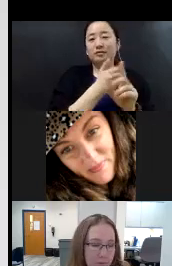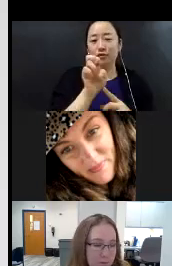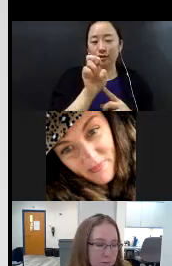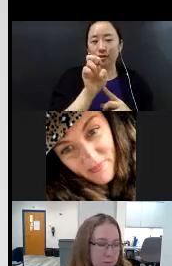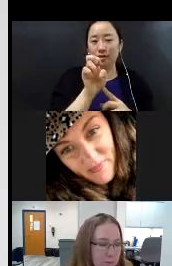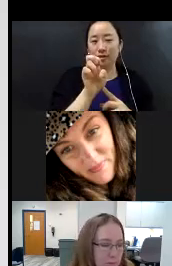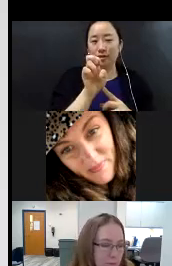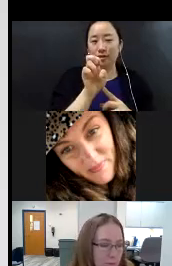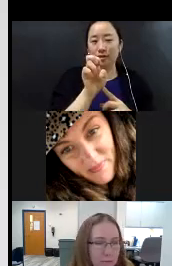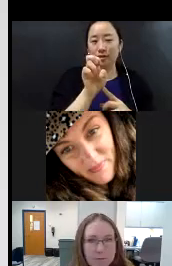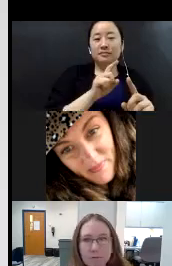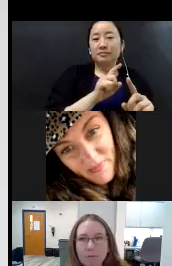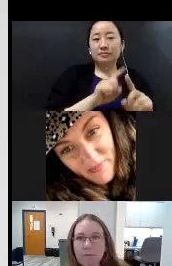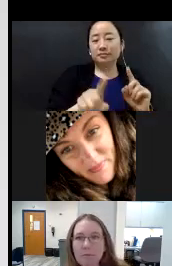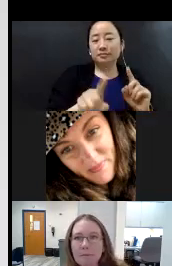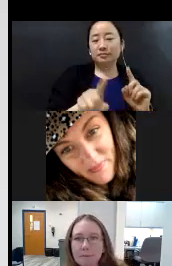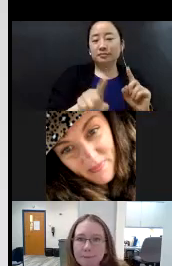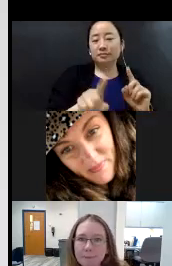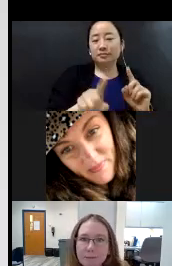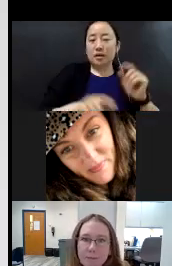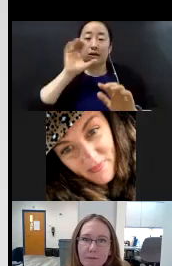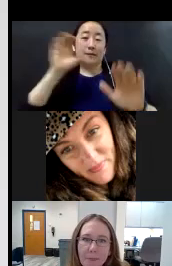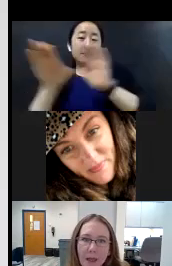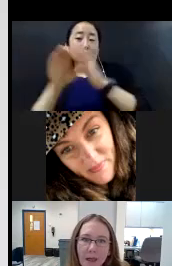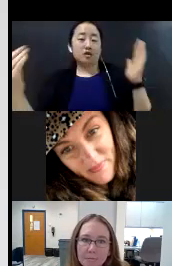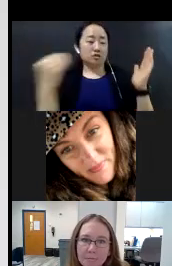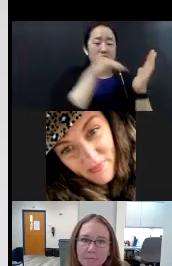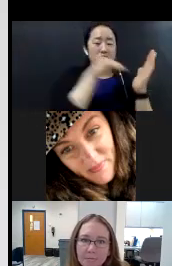OPTION WHERE YOU TAKE THE PICTURE AND DIRECTLY INSERT IT INTO THE PAGE AND IT DOWNLOADS IT MORE